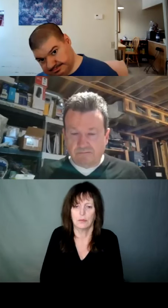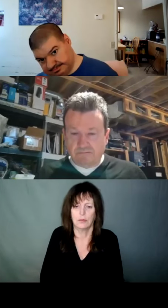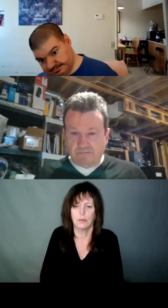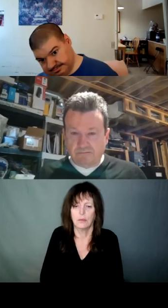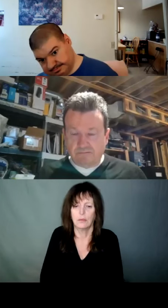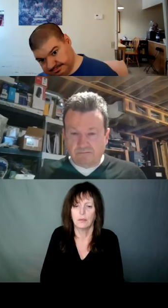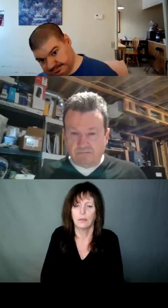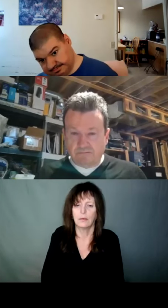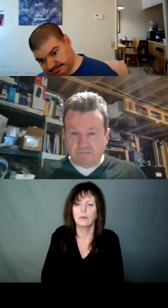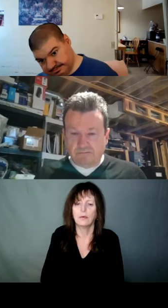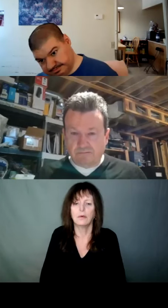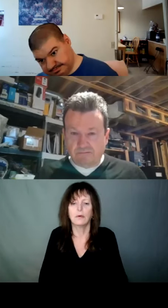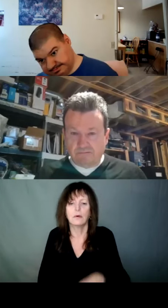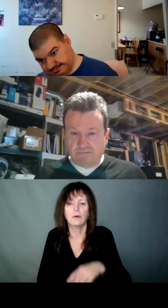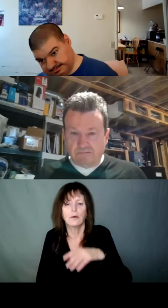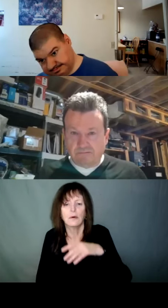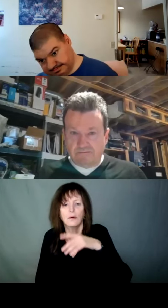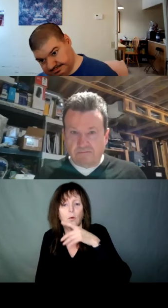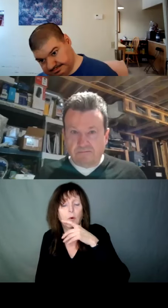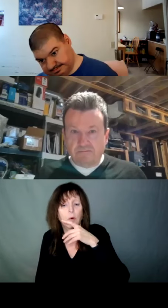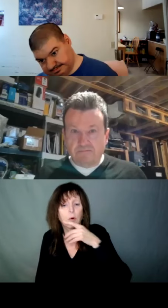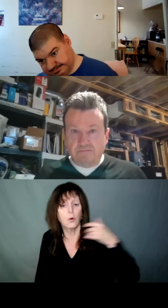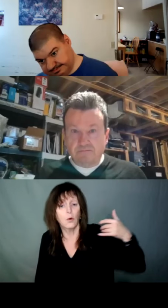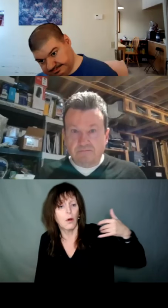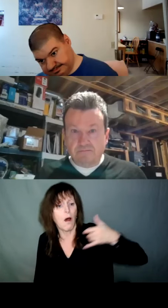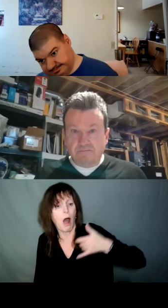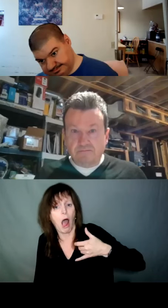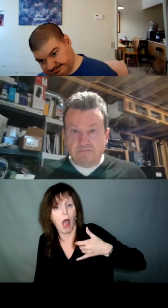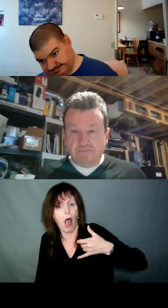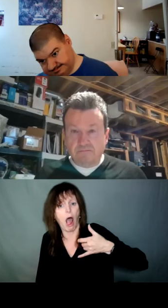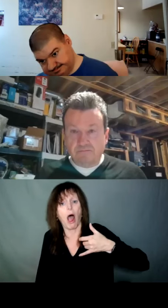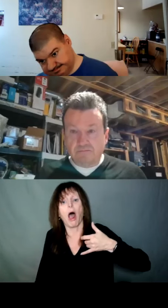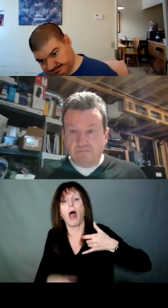, questions will pop up and I apologize to Joe those joining